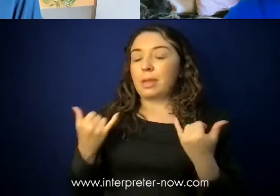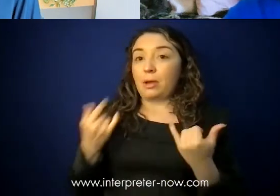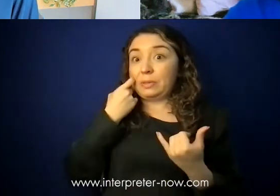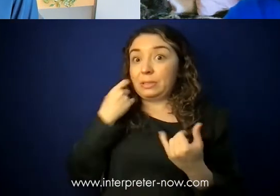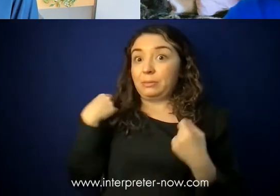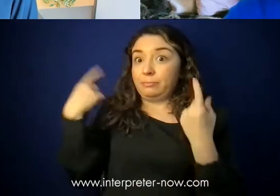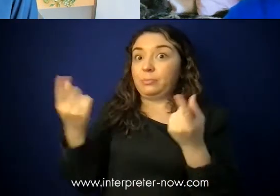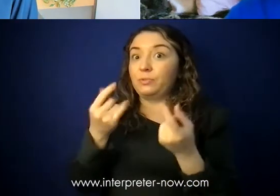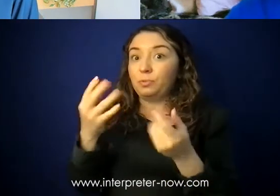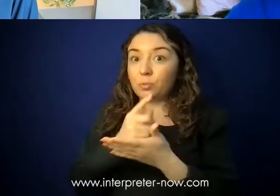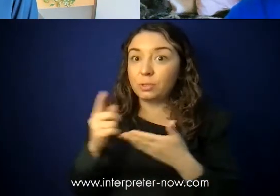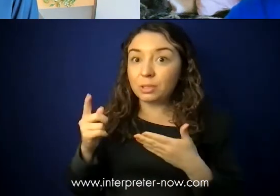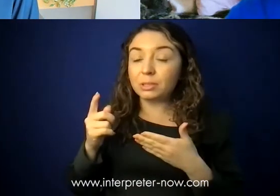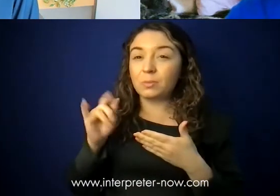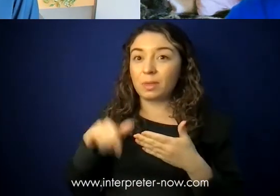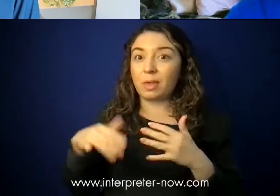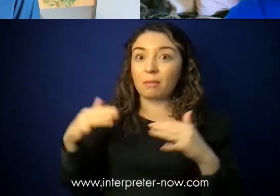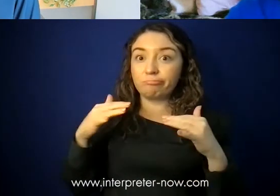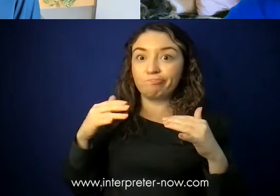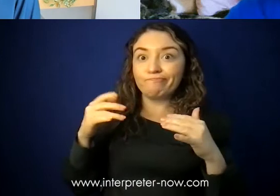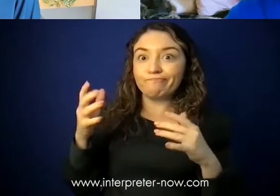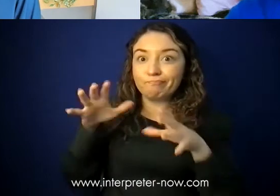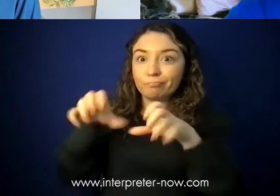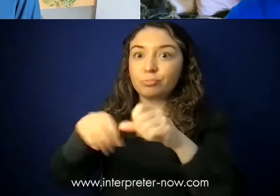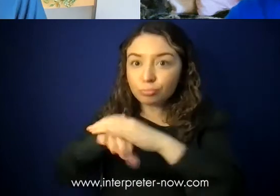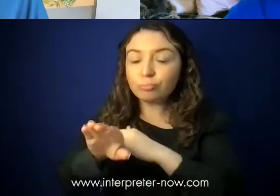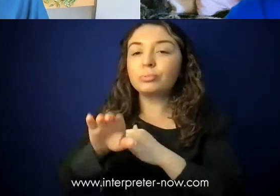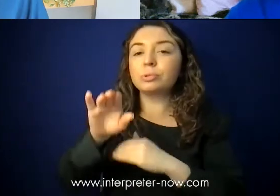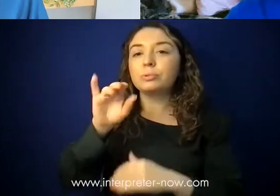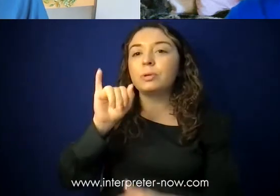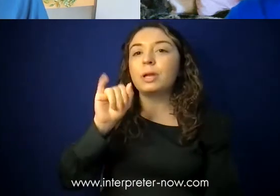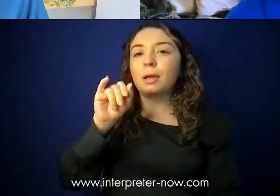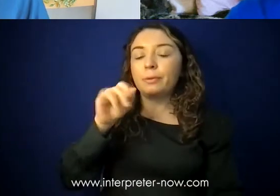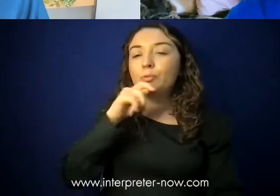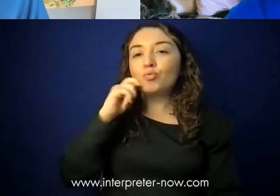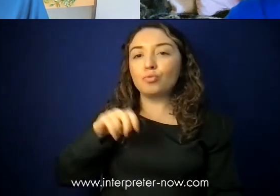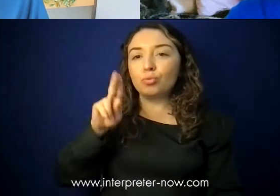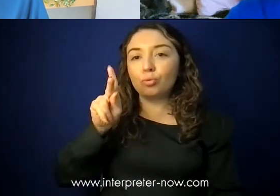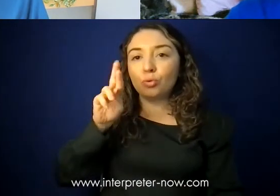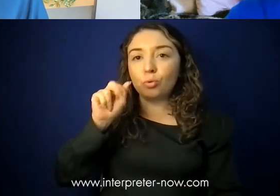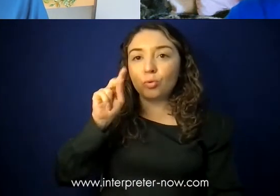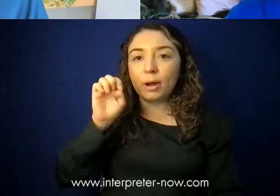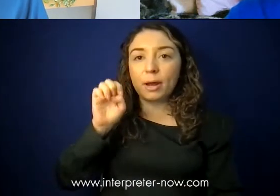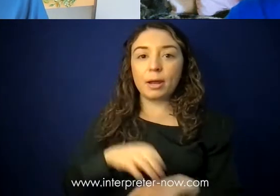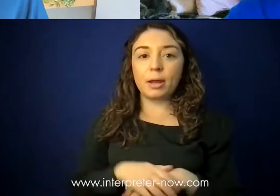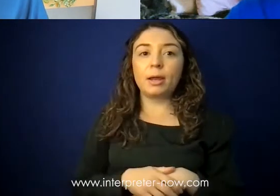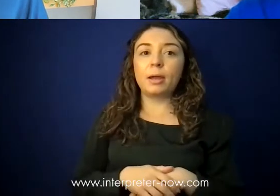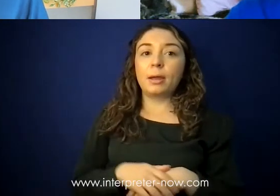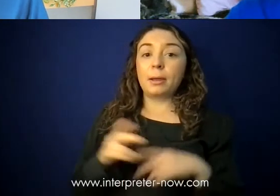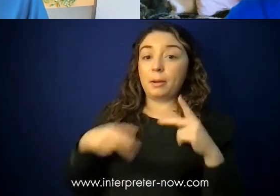Ukraine – managers carry the responsibility for people.